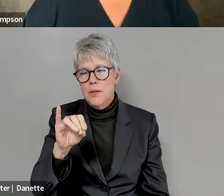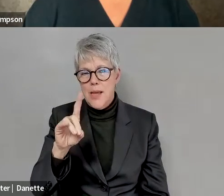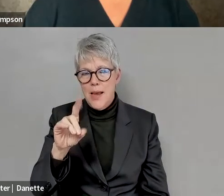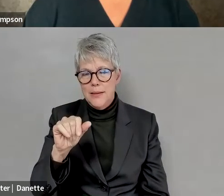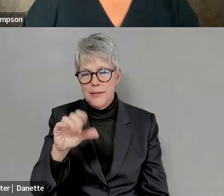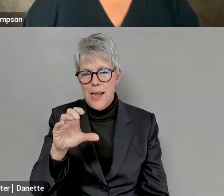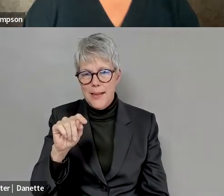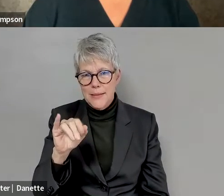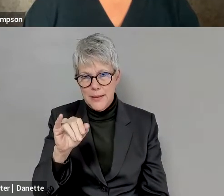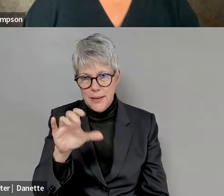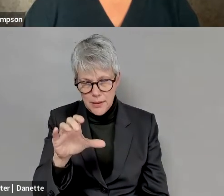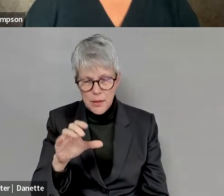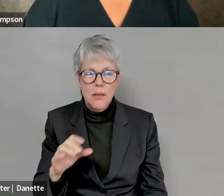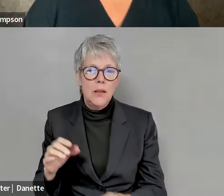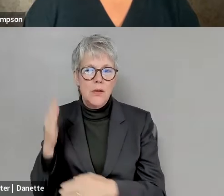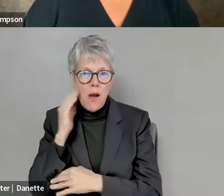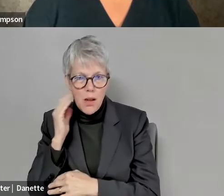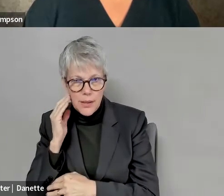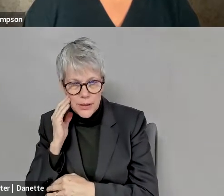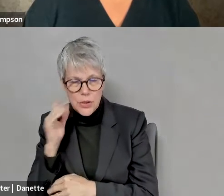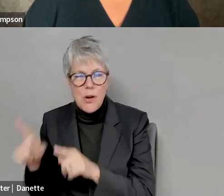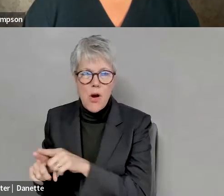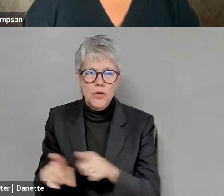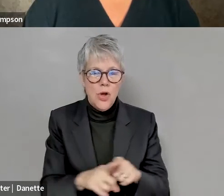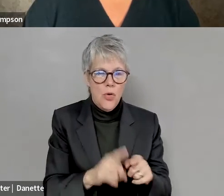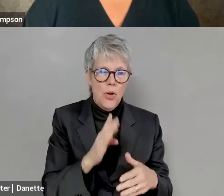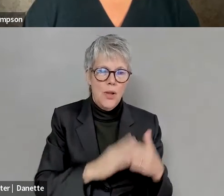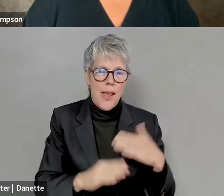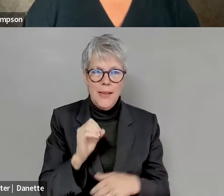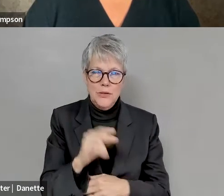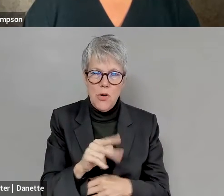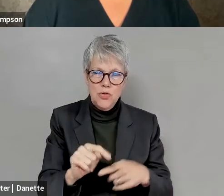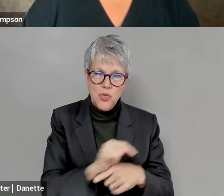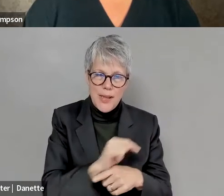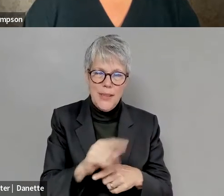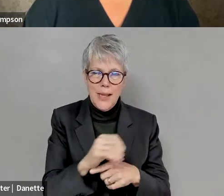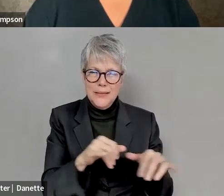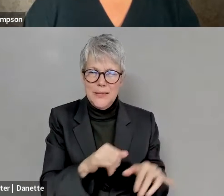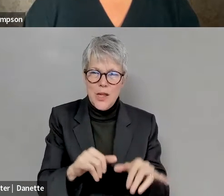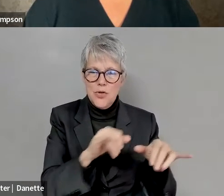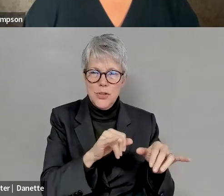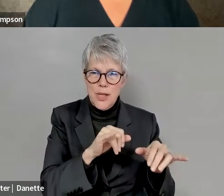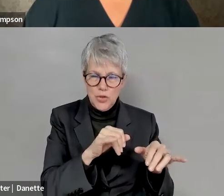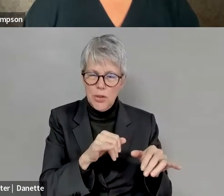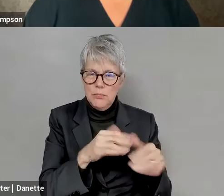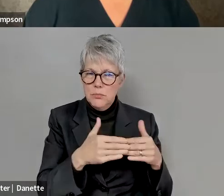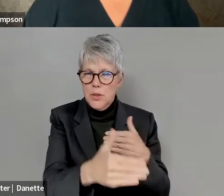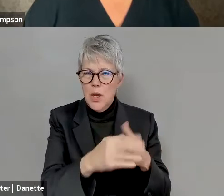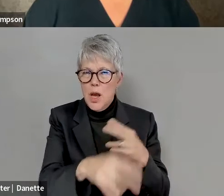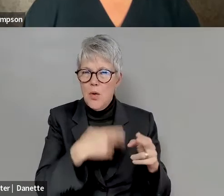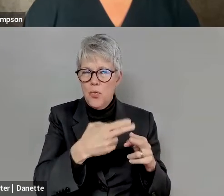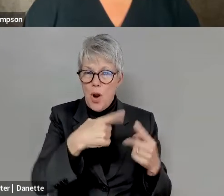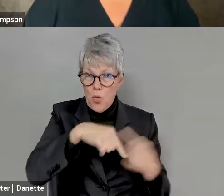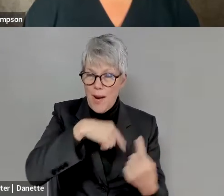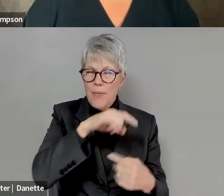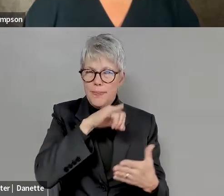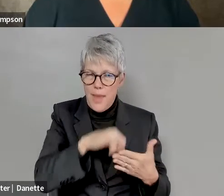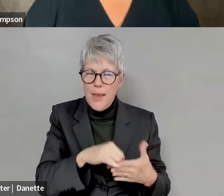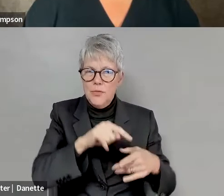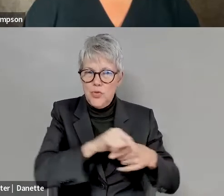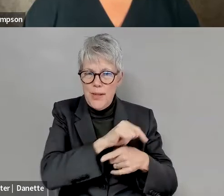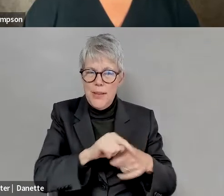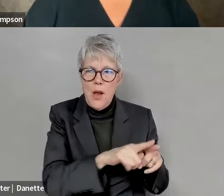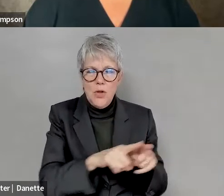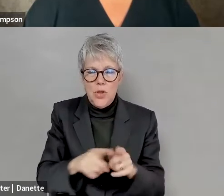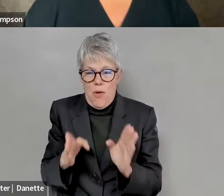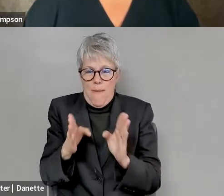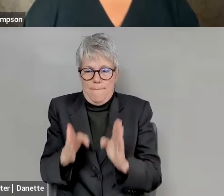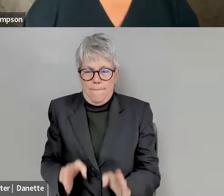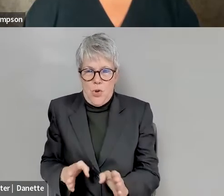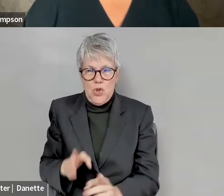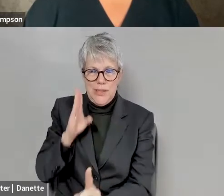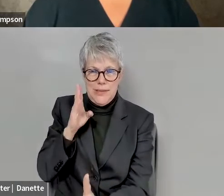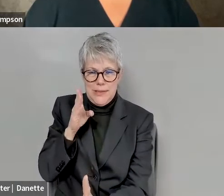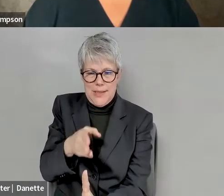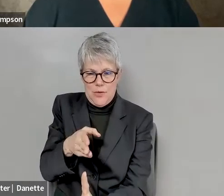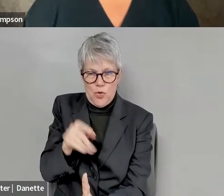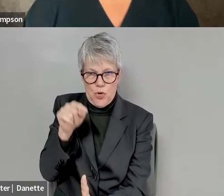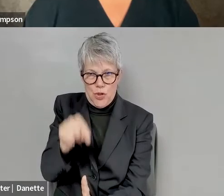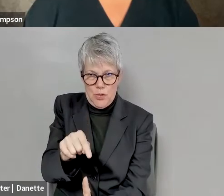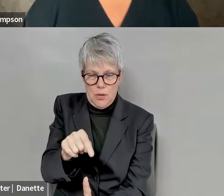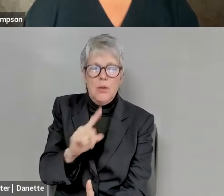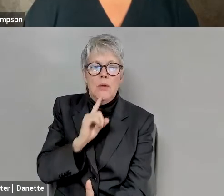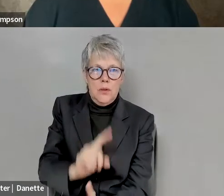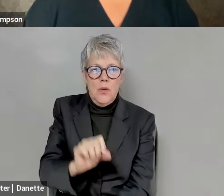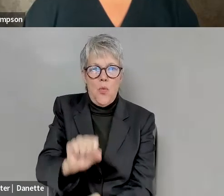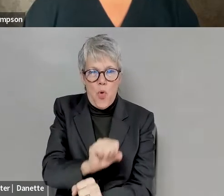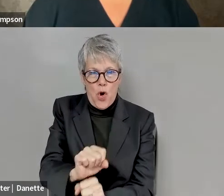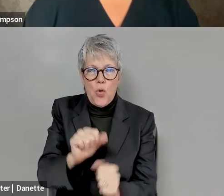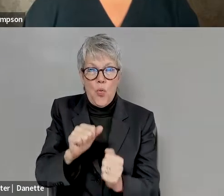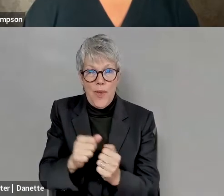Kelly Crosbie: but also the real hands on training, and maybe some more standardization around that, and and and the really critical person-centeredness of actual work that you're going to do with a particular individual and their families.